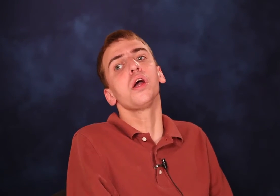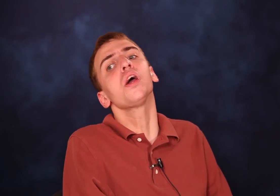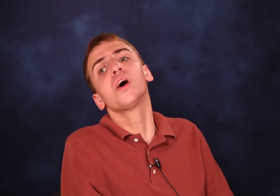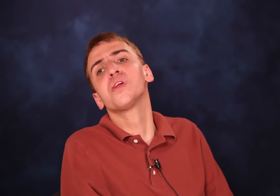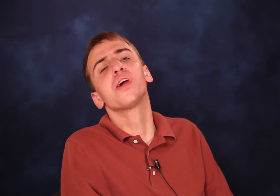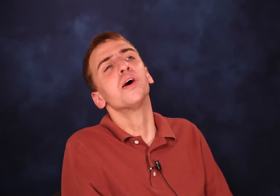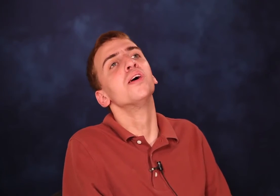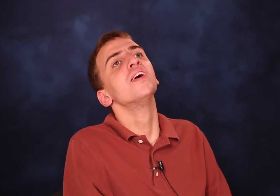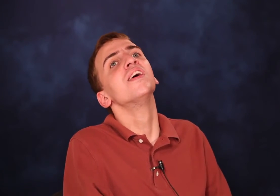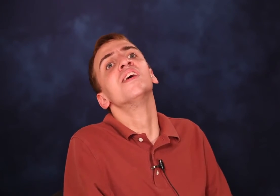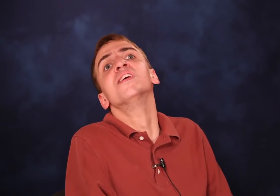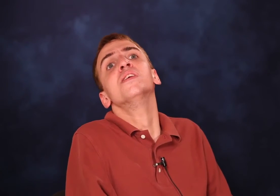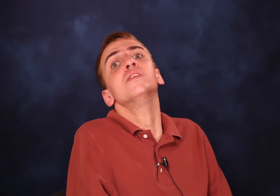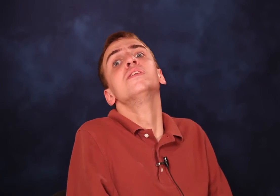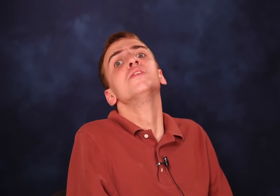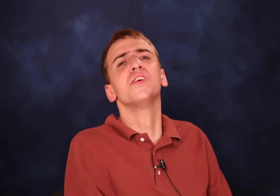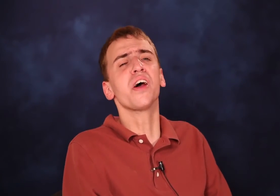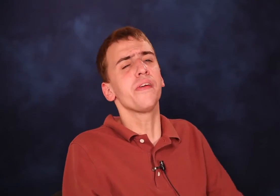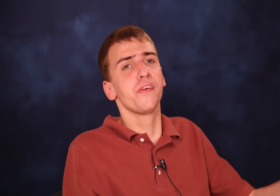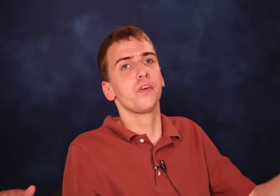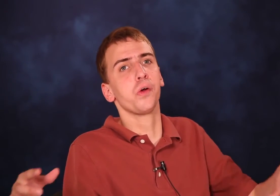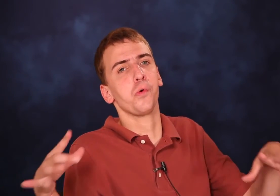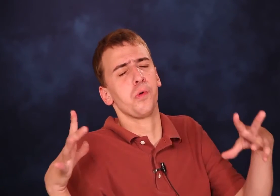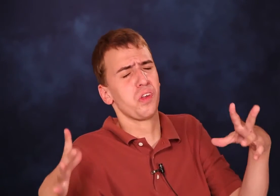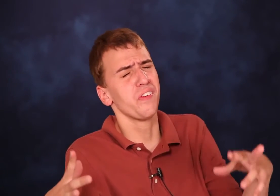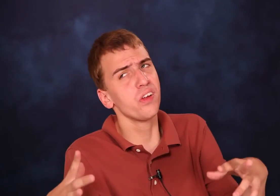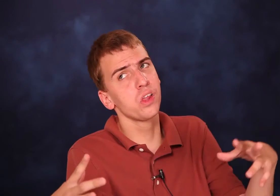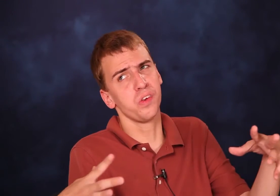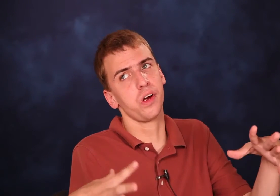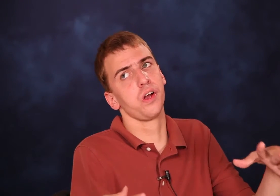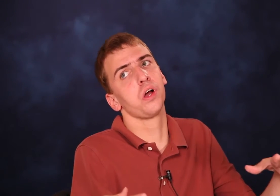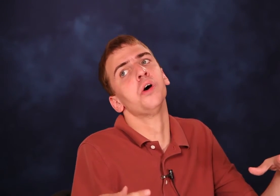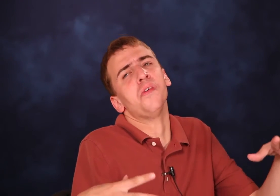and she asked me to demonstrate